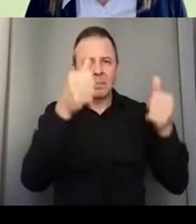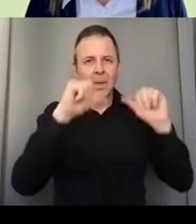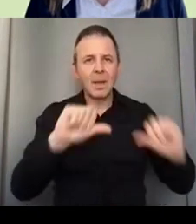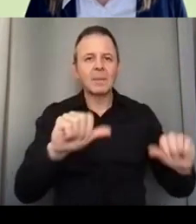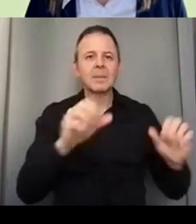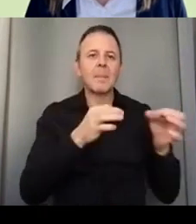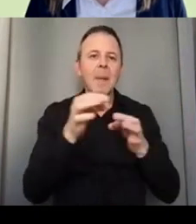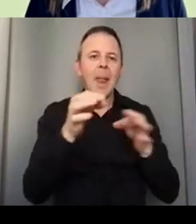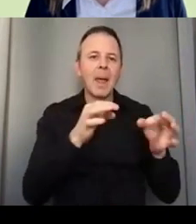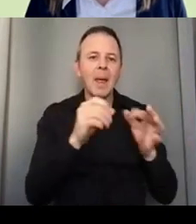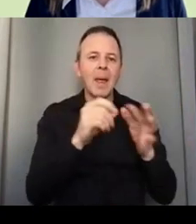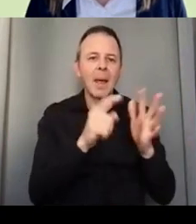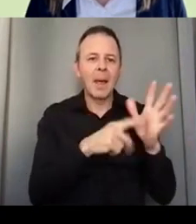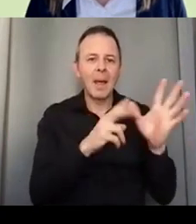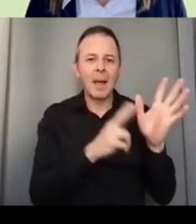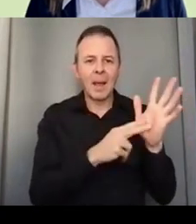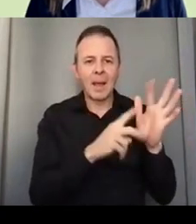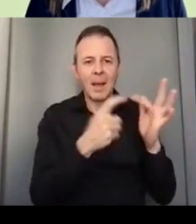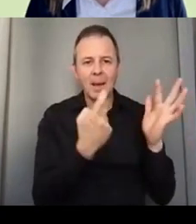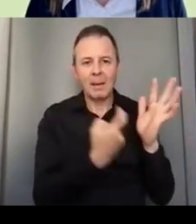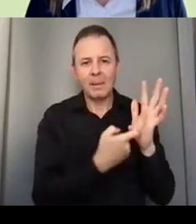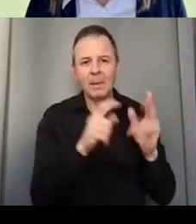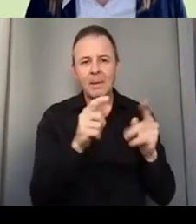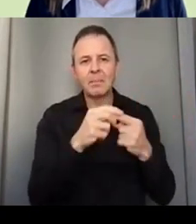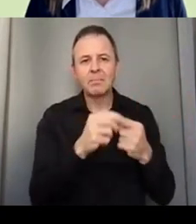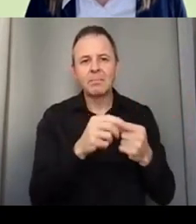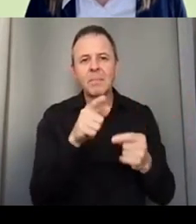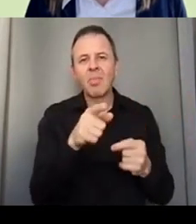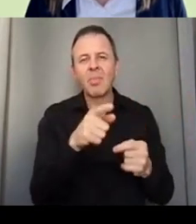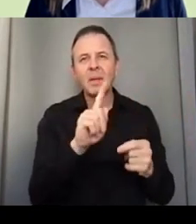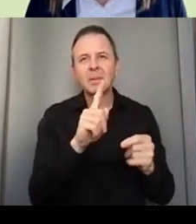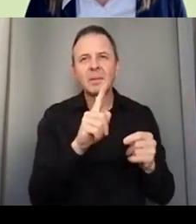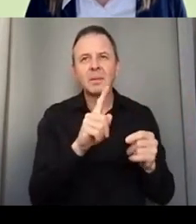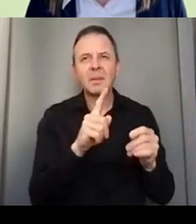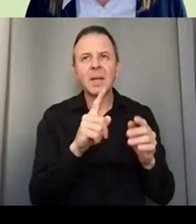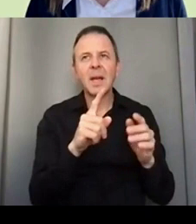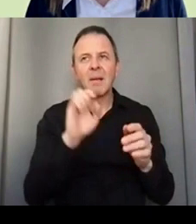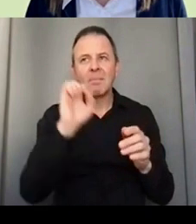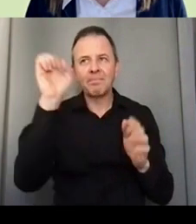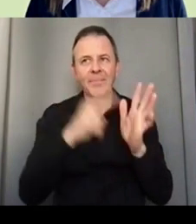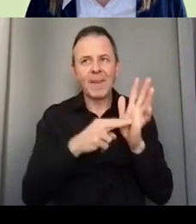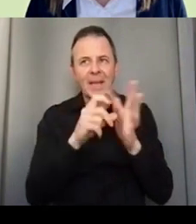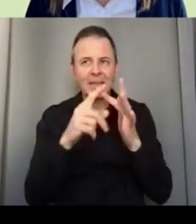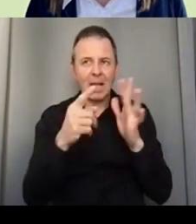the planner is the person the NDIS delegate that actually looks at the